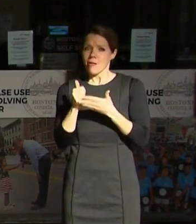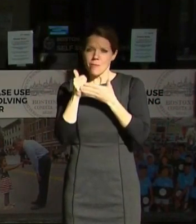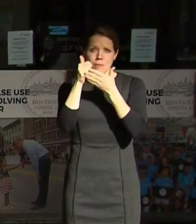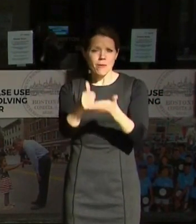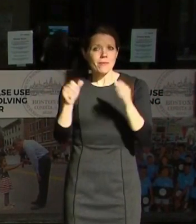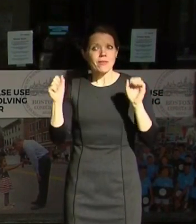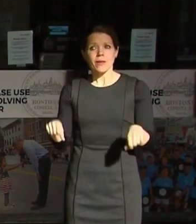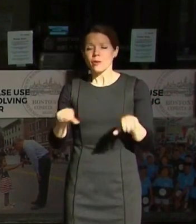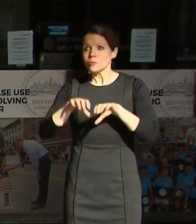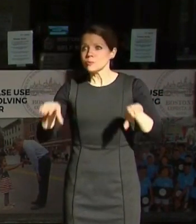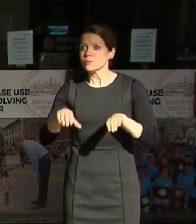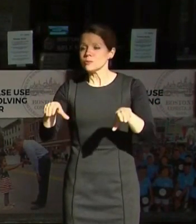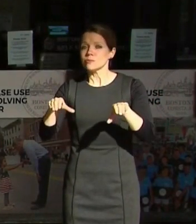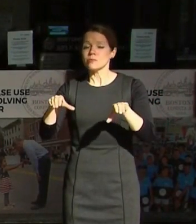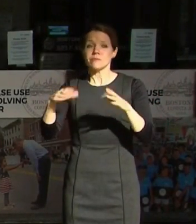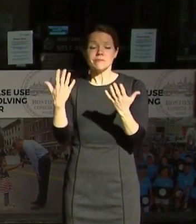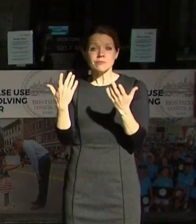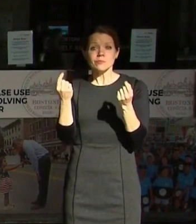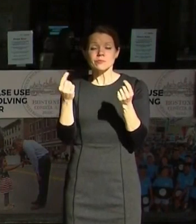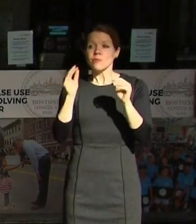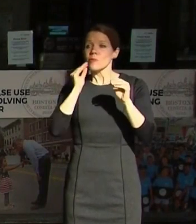I ASK EVERY SINGLE PERSON WHO